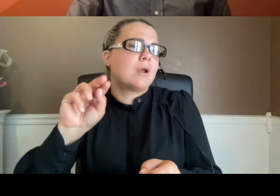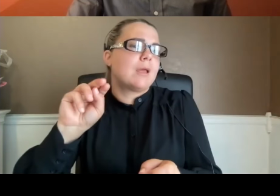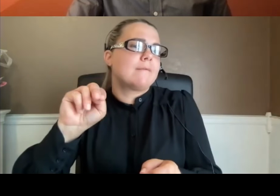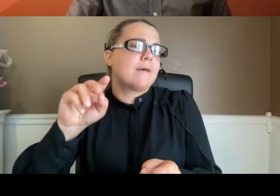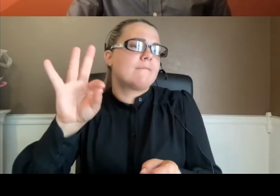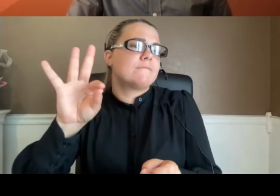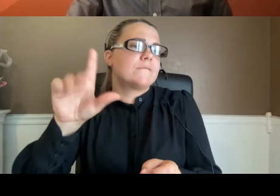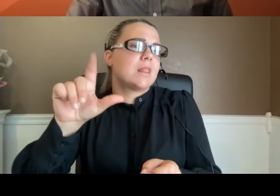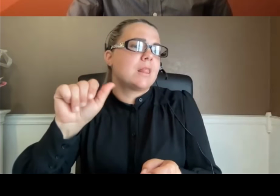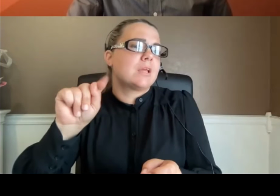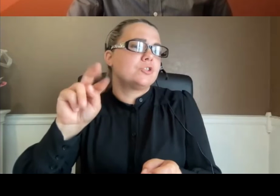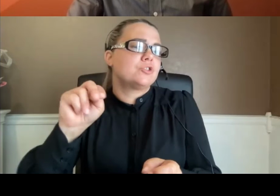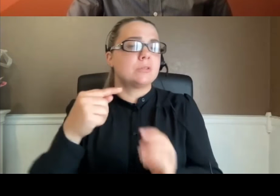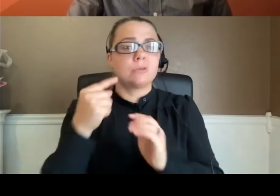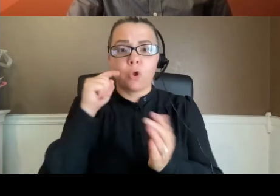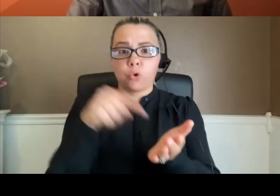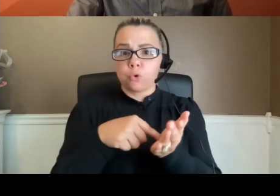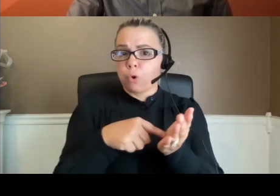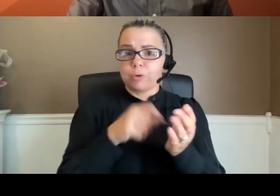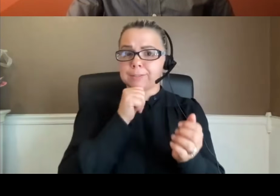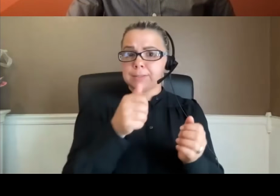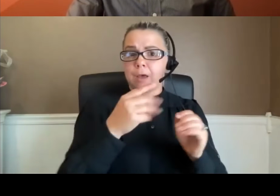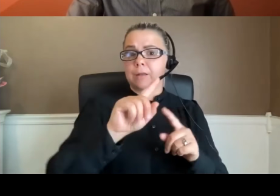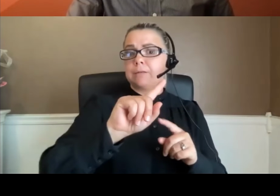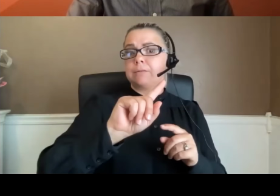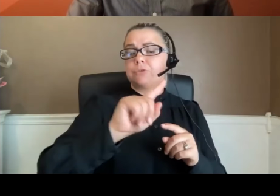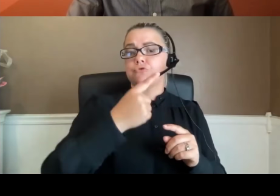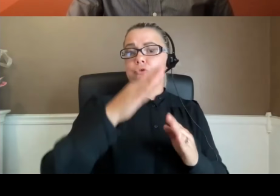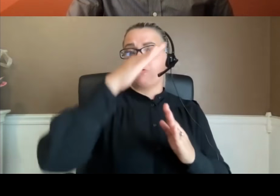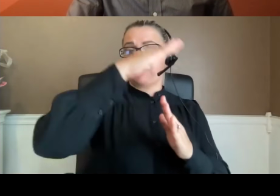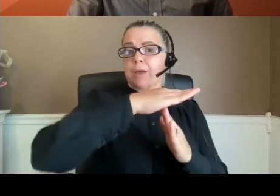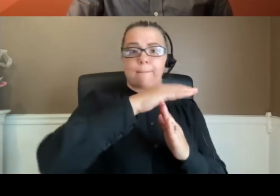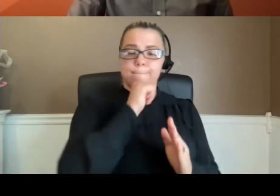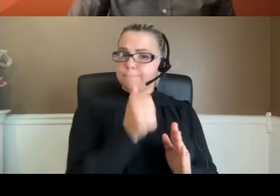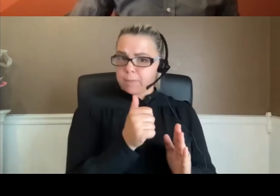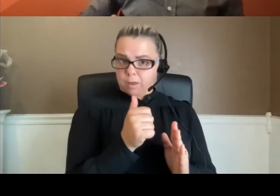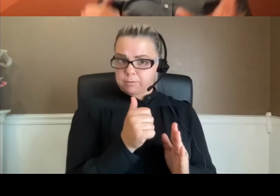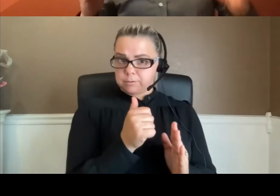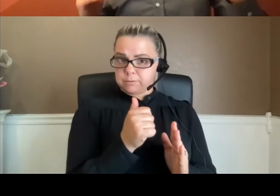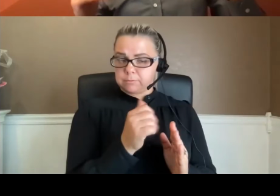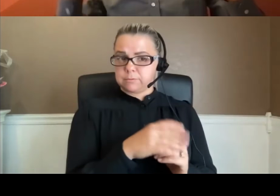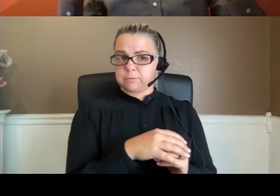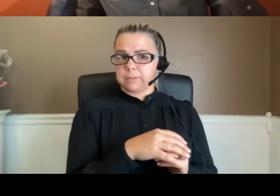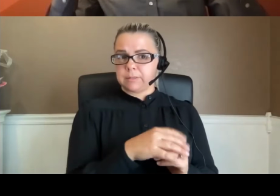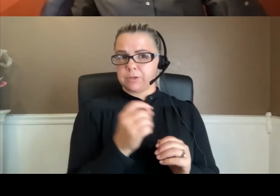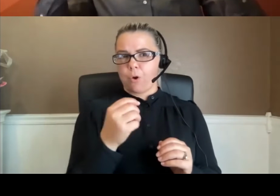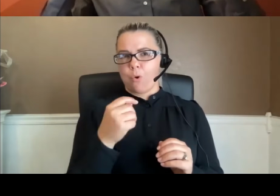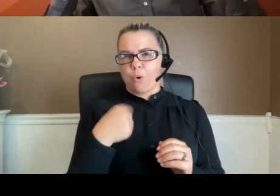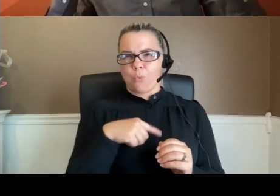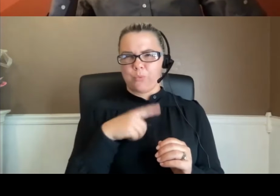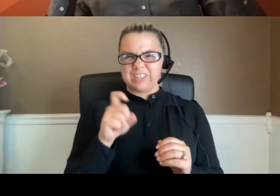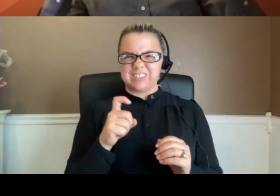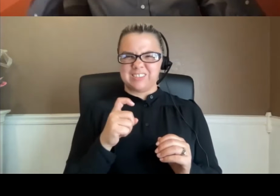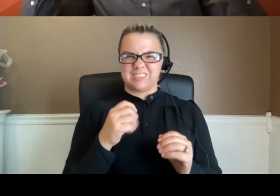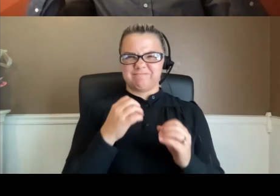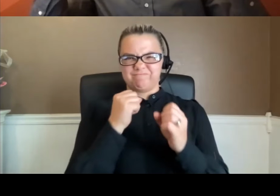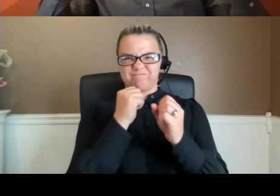with just kind of high level orienting information. And we have to fight to get the important